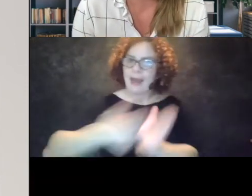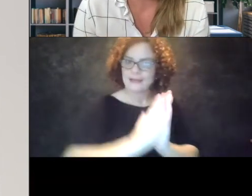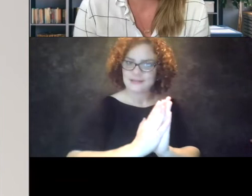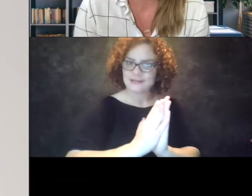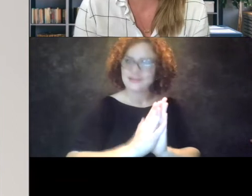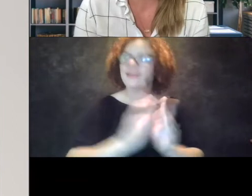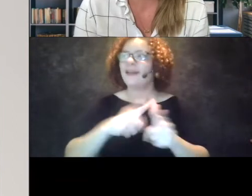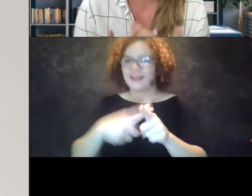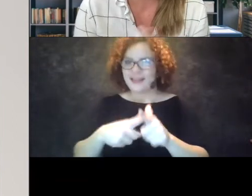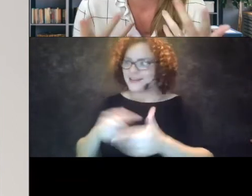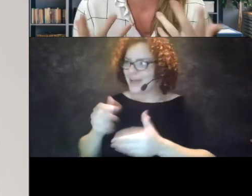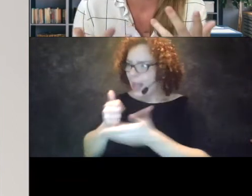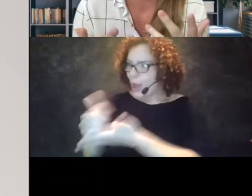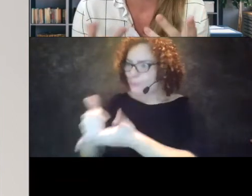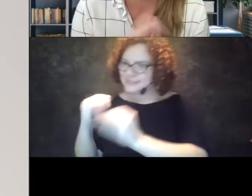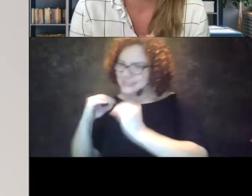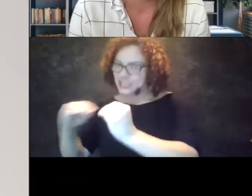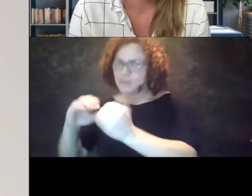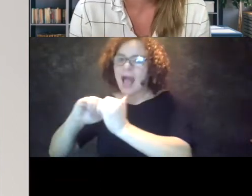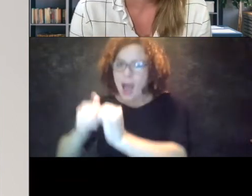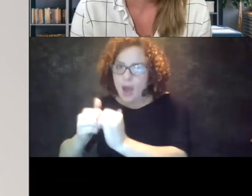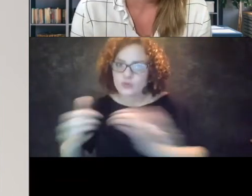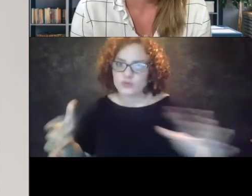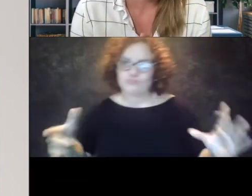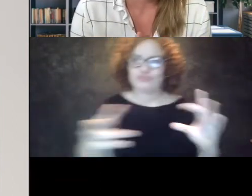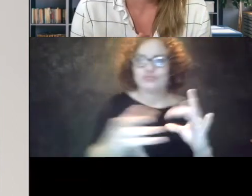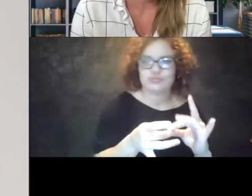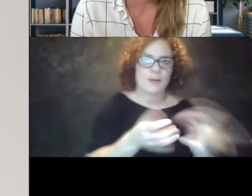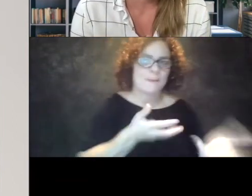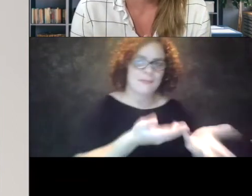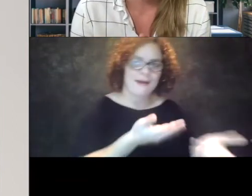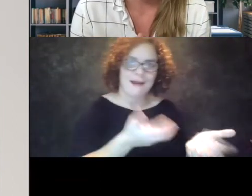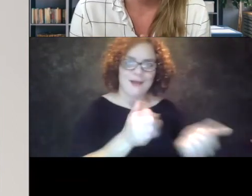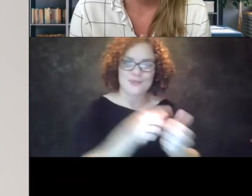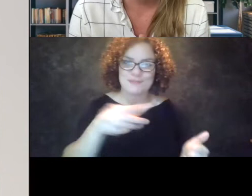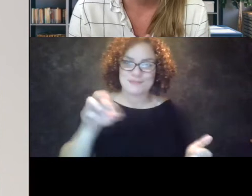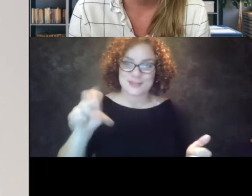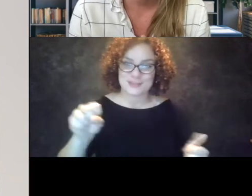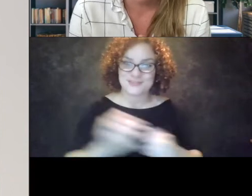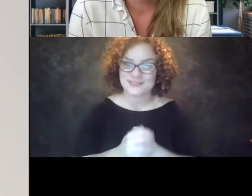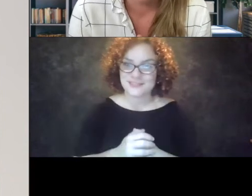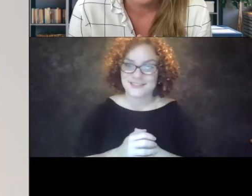so important to give them that learning opportunity. That as a teacher now like almost 10 years,